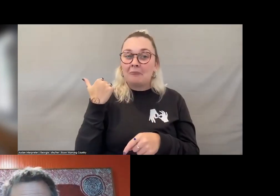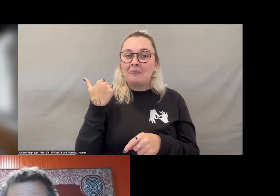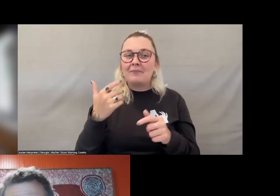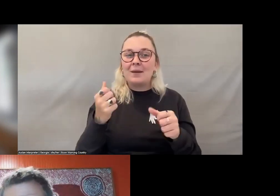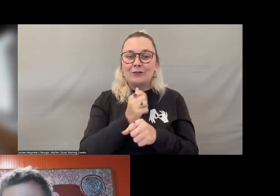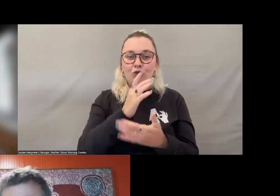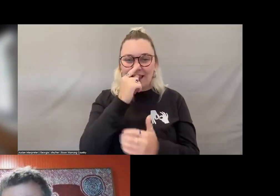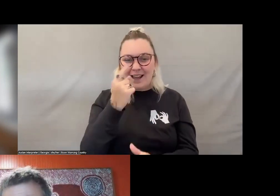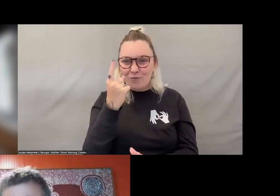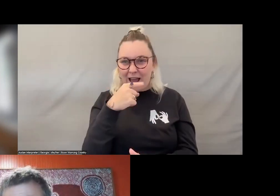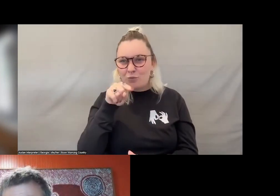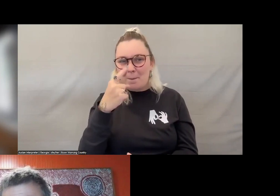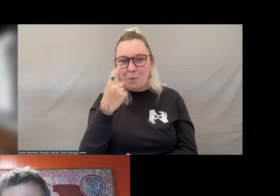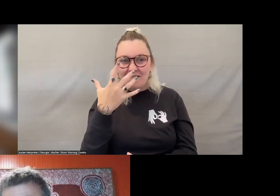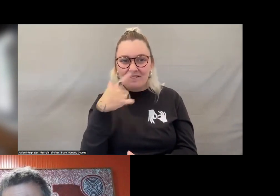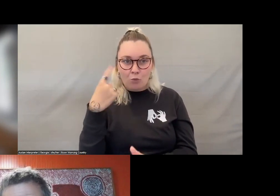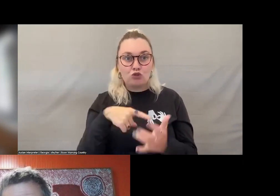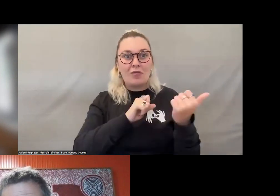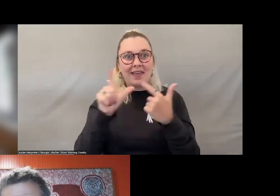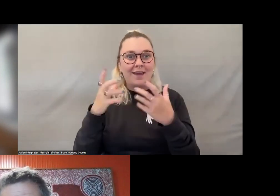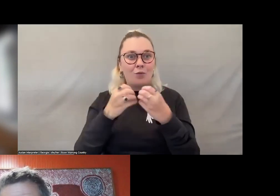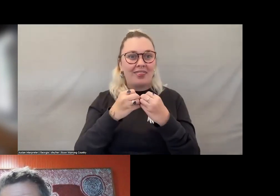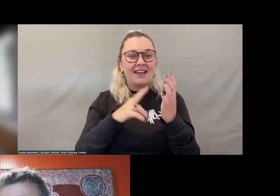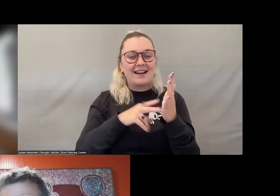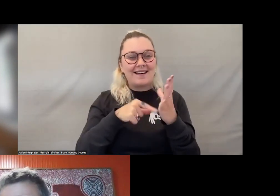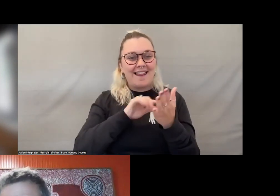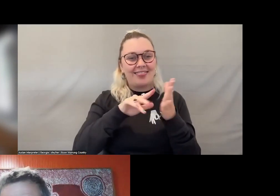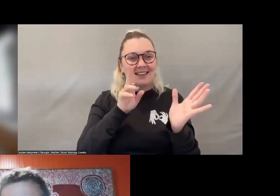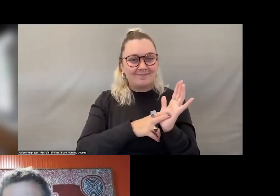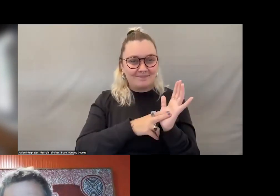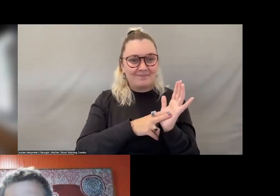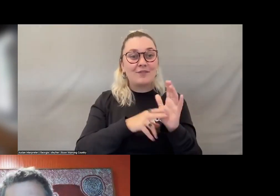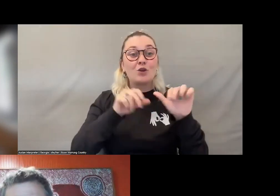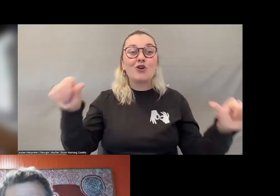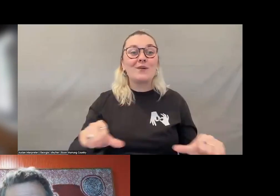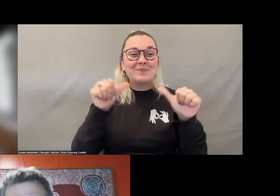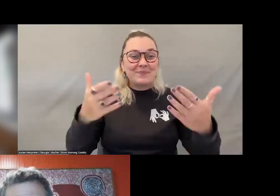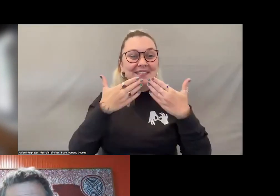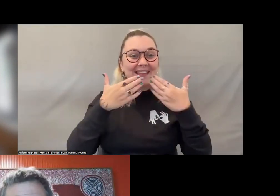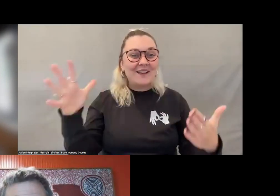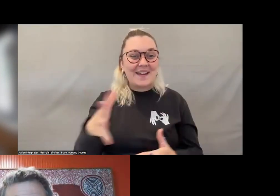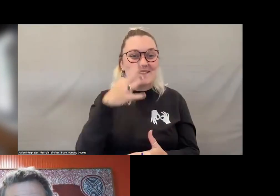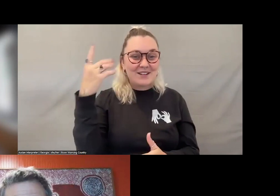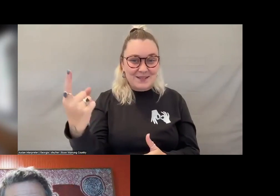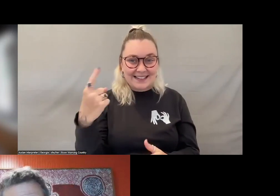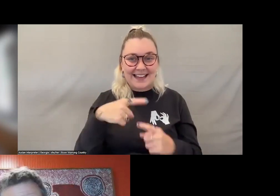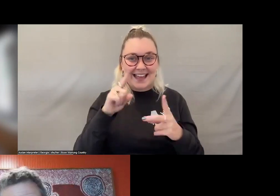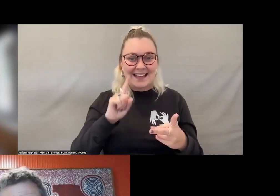the 90 minutes to be there with Nathan. Thank you everybody and we hope to see you